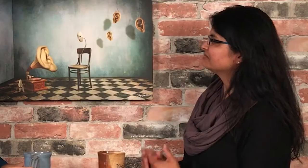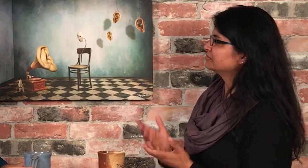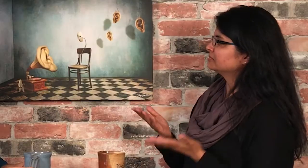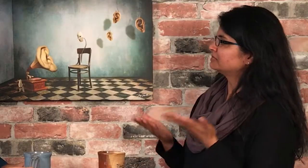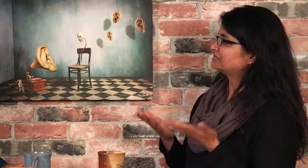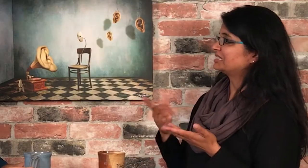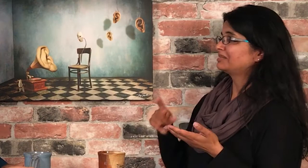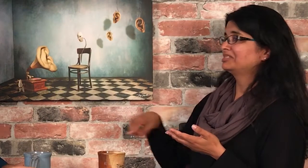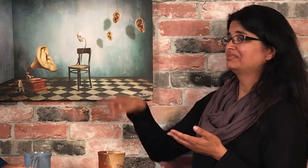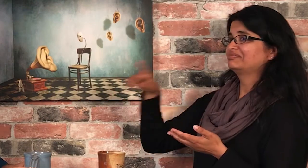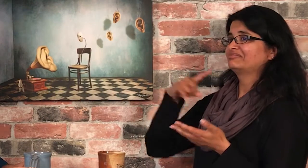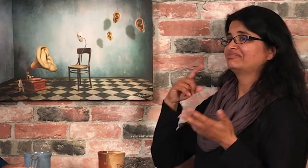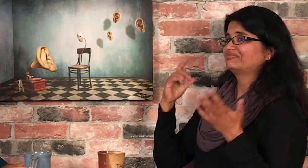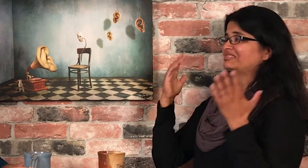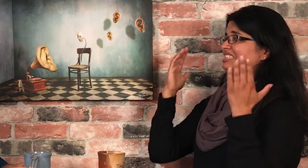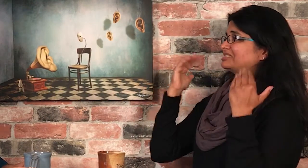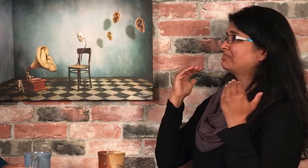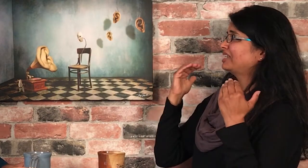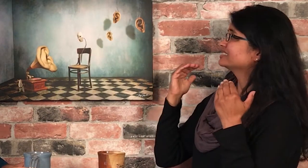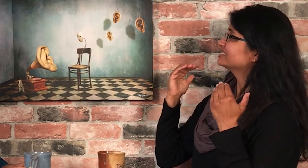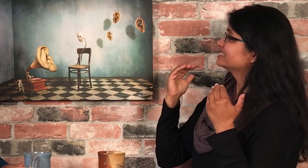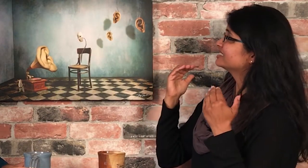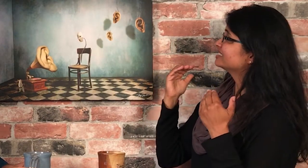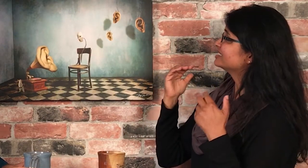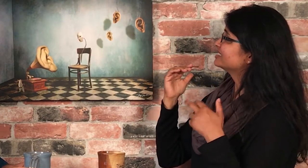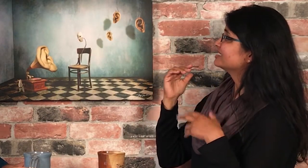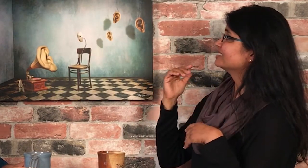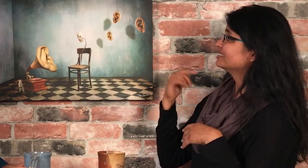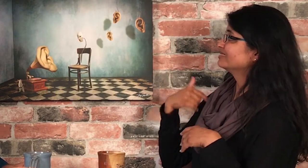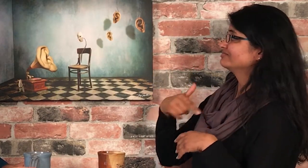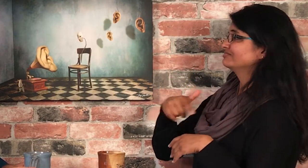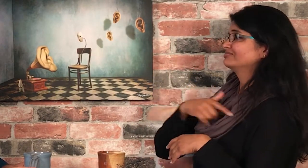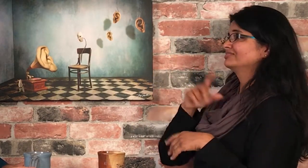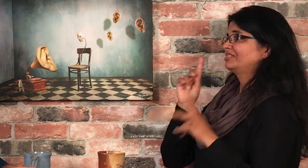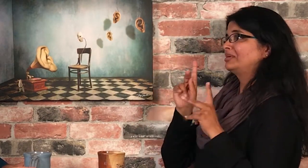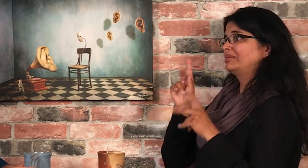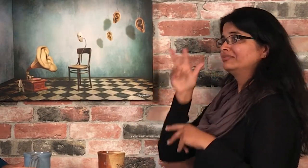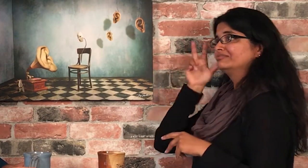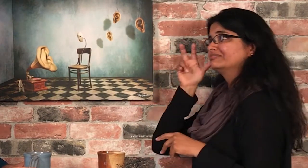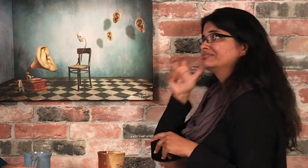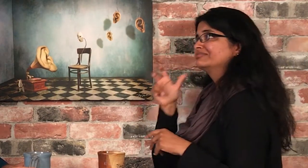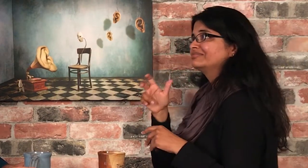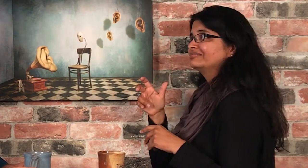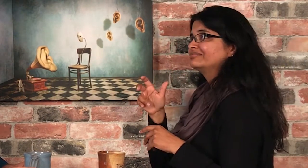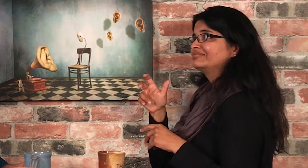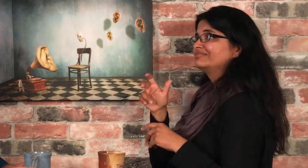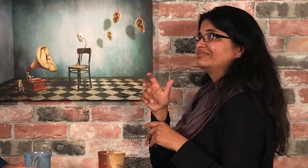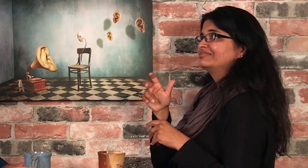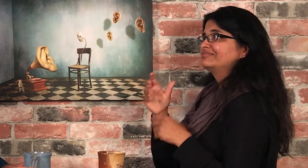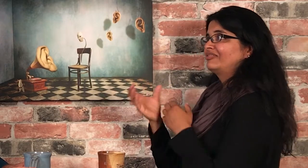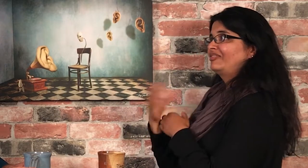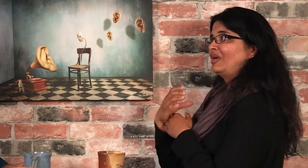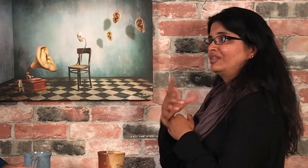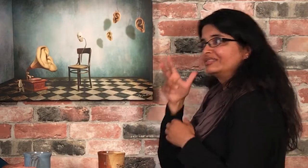Fatima: Maybe it is everyone's expectations that we can hear. Forcing us to listen?